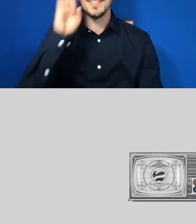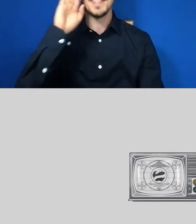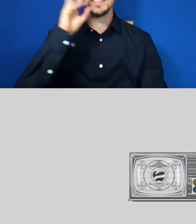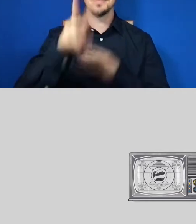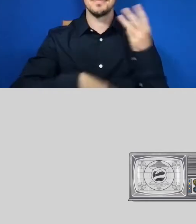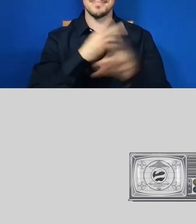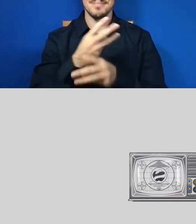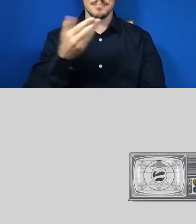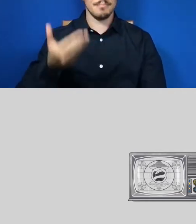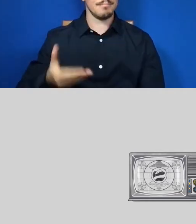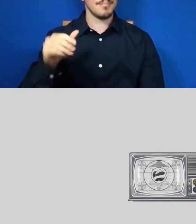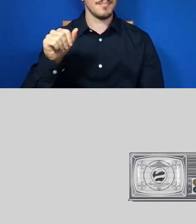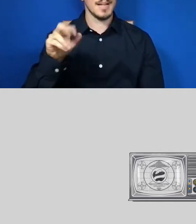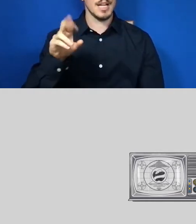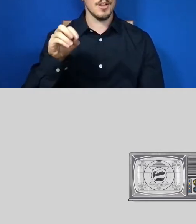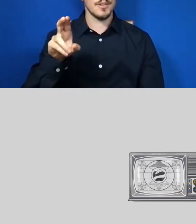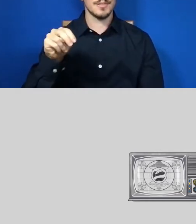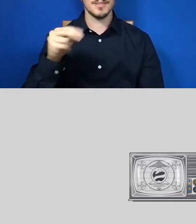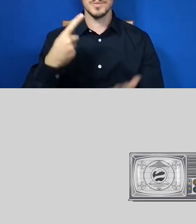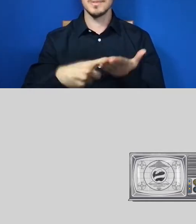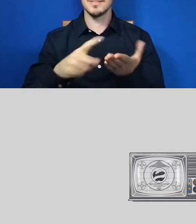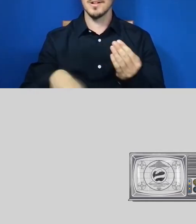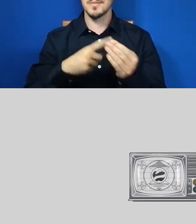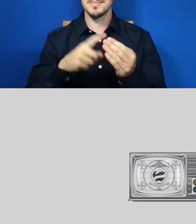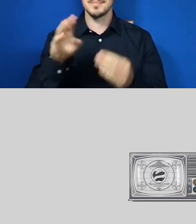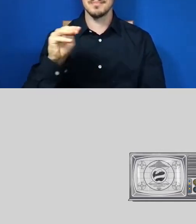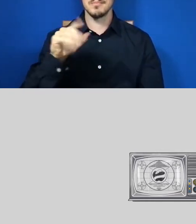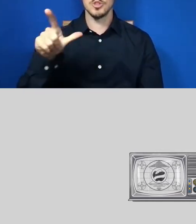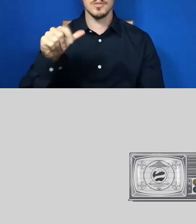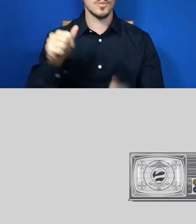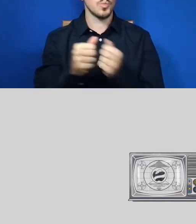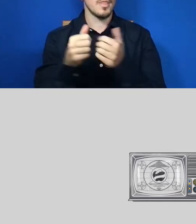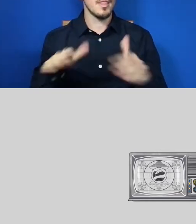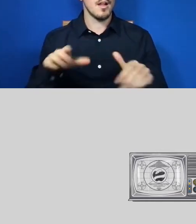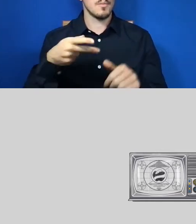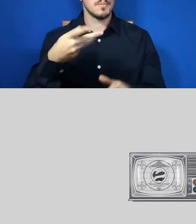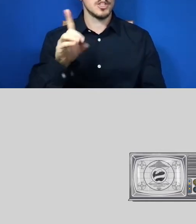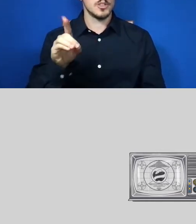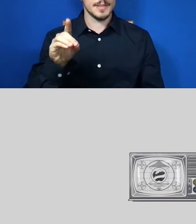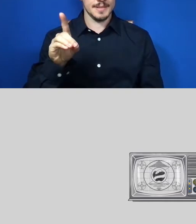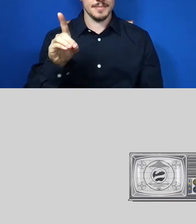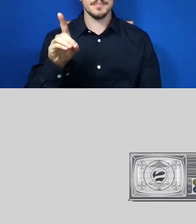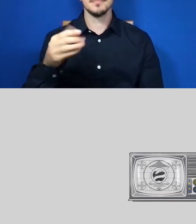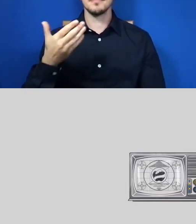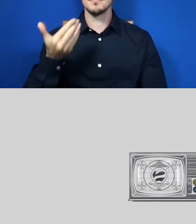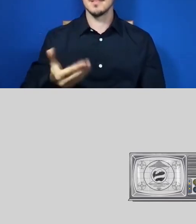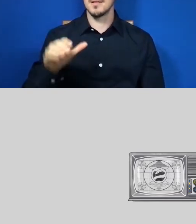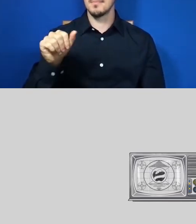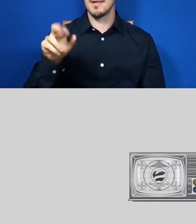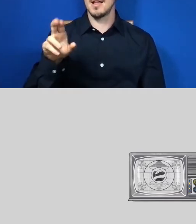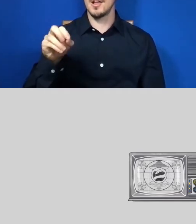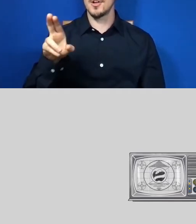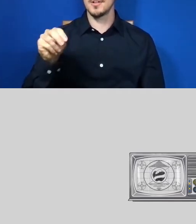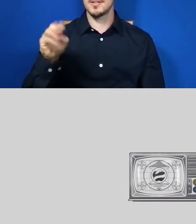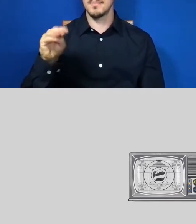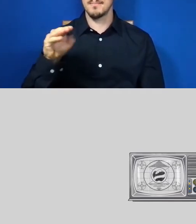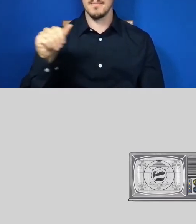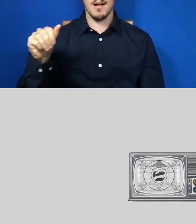Hello world, it's Aaron. Today I'll be talking about machine learning without a PhD. My name is Aaron Ma.